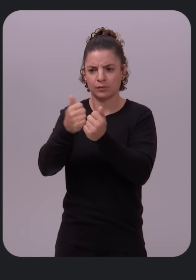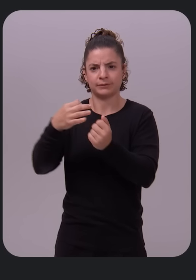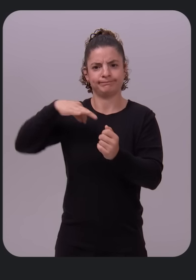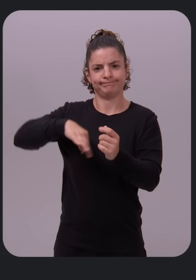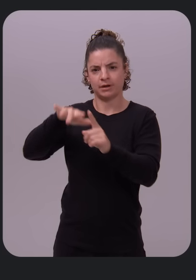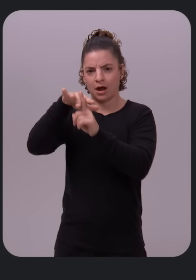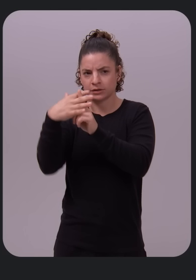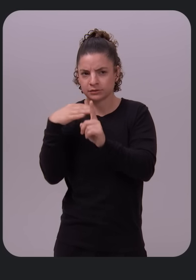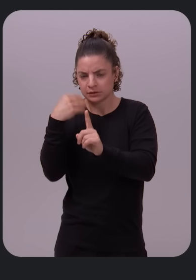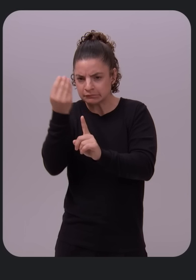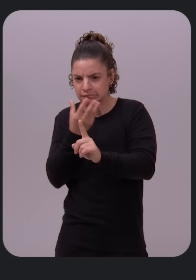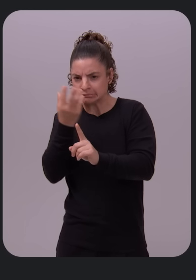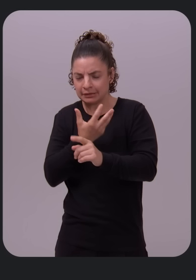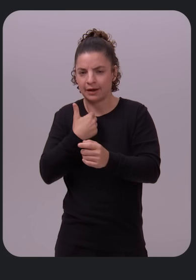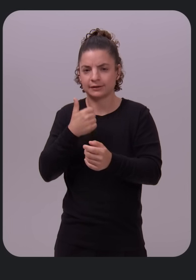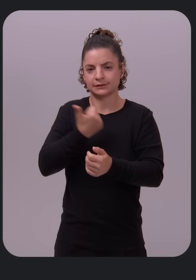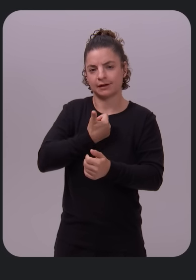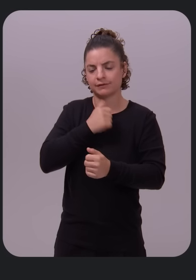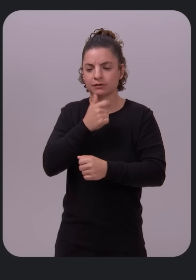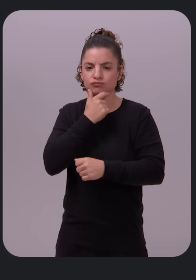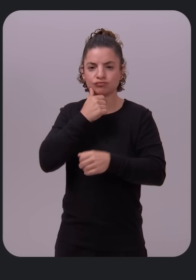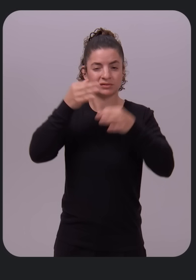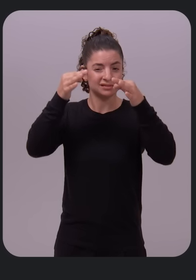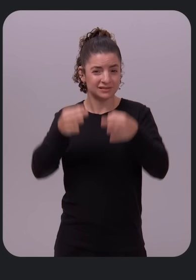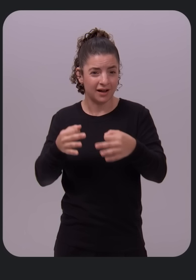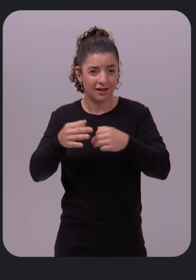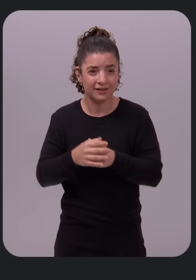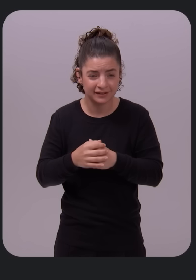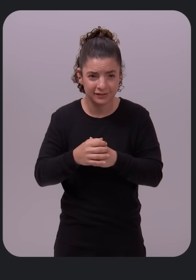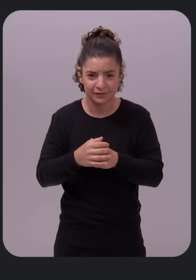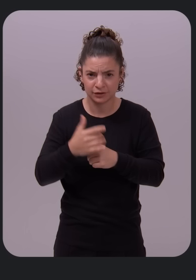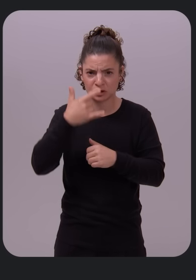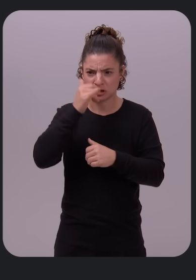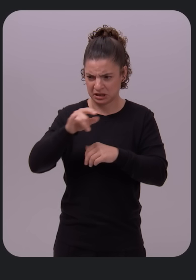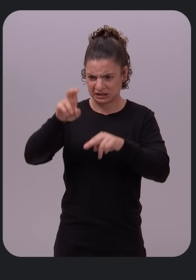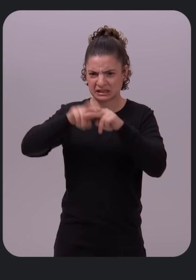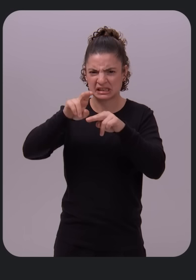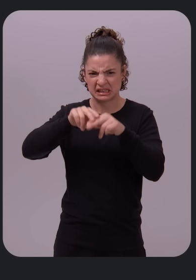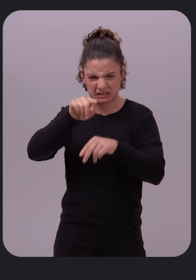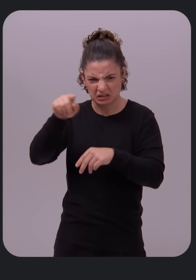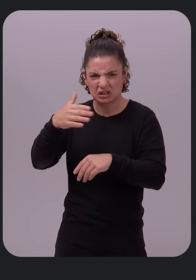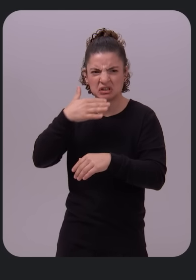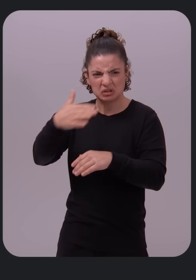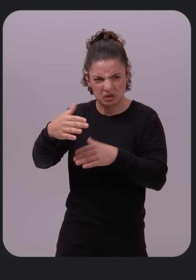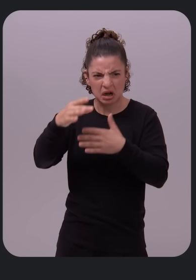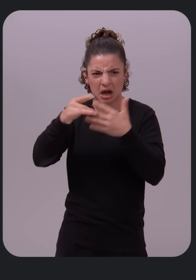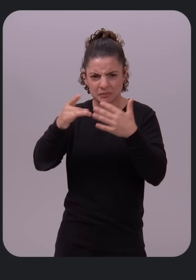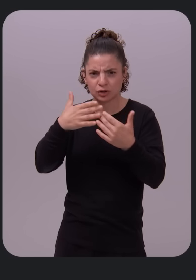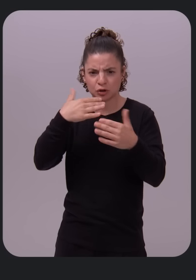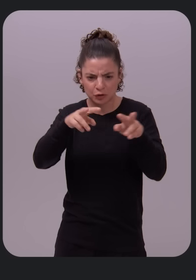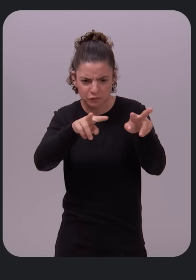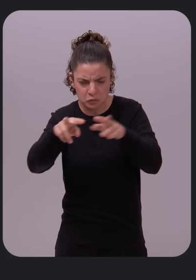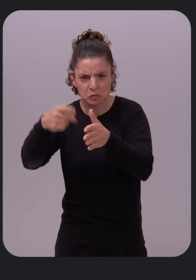so I can make an informed decision. Looks like these seats have a good view, and at a reasonable price.